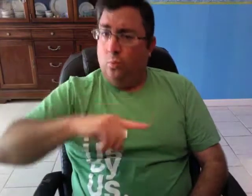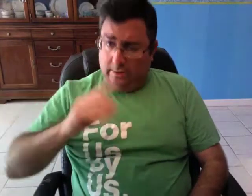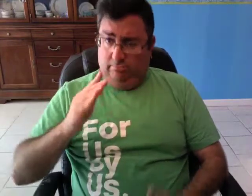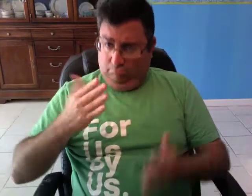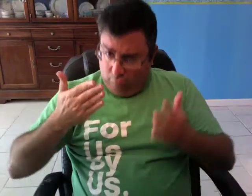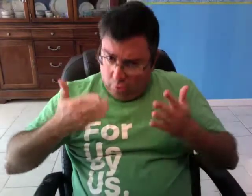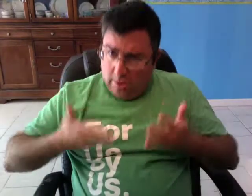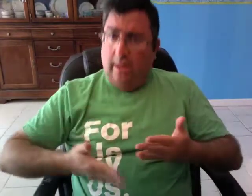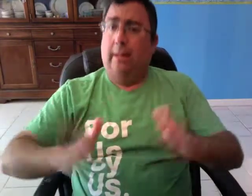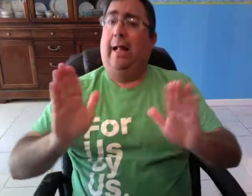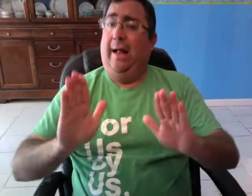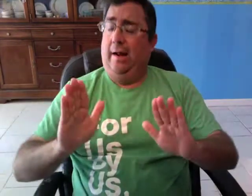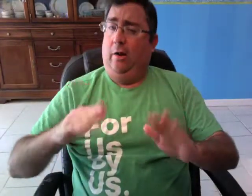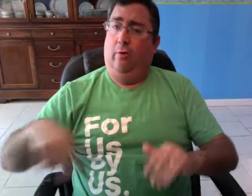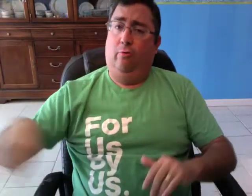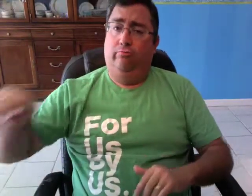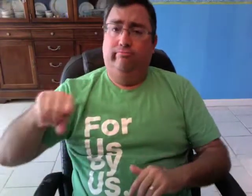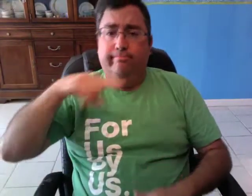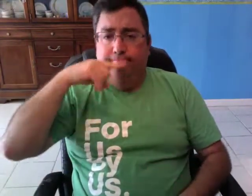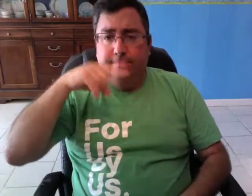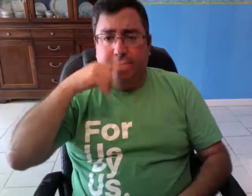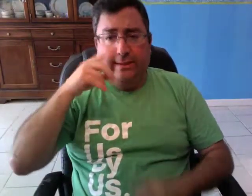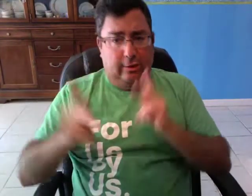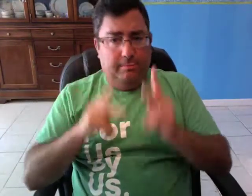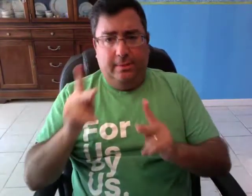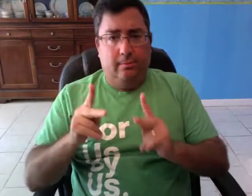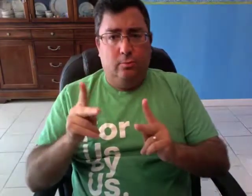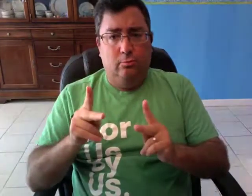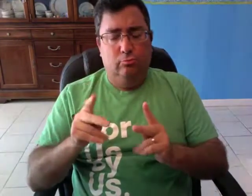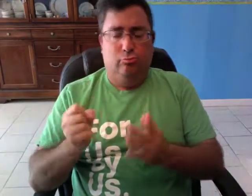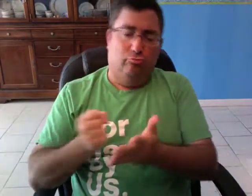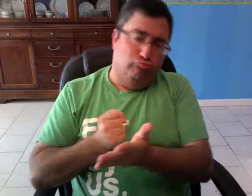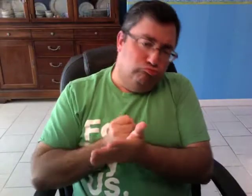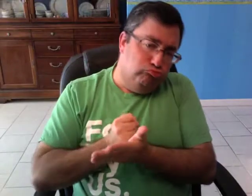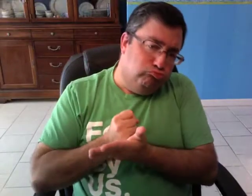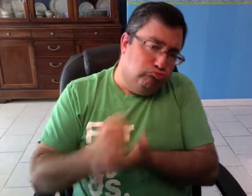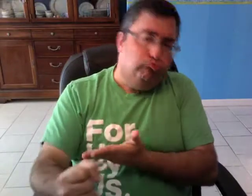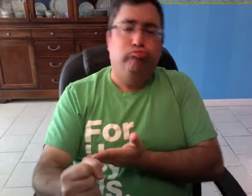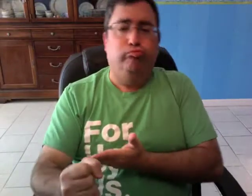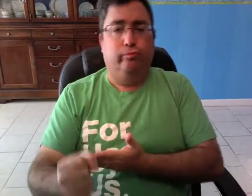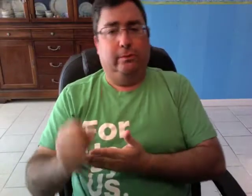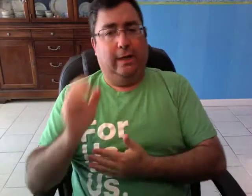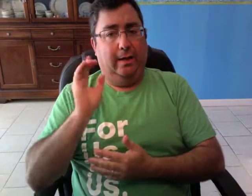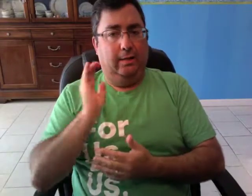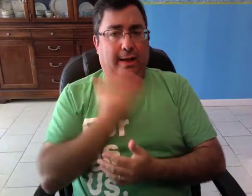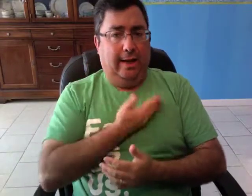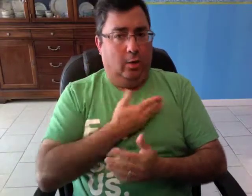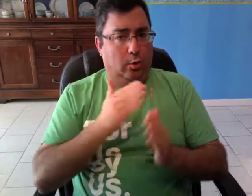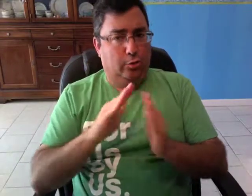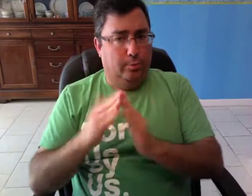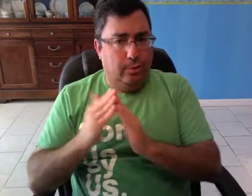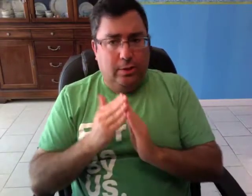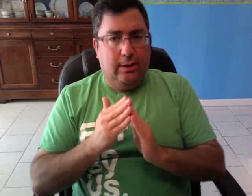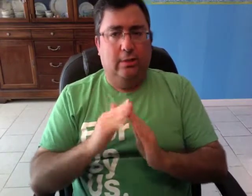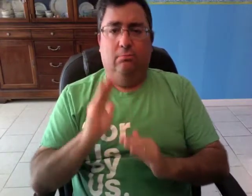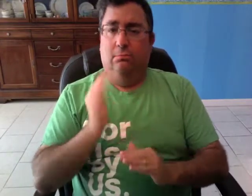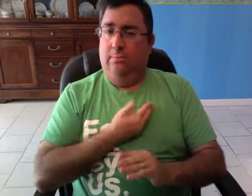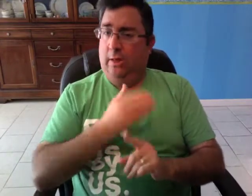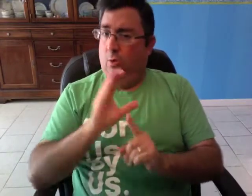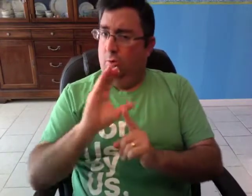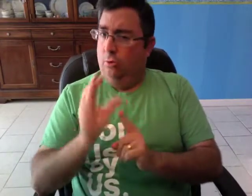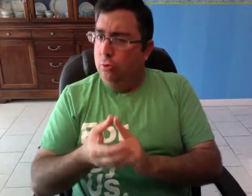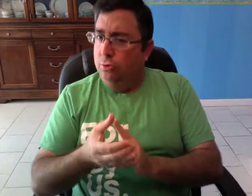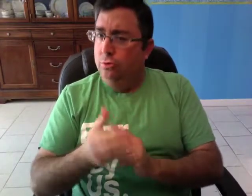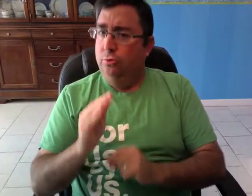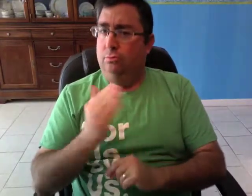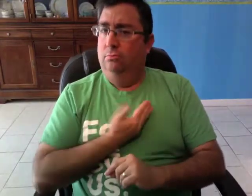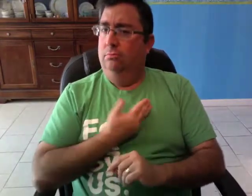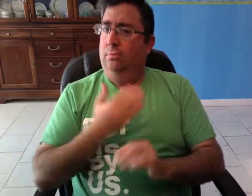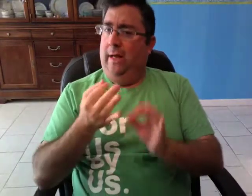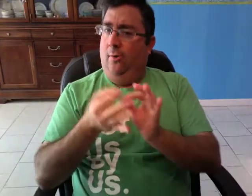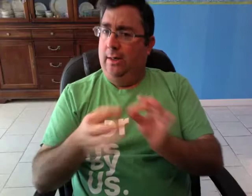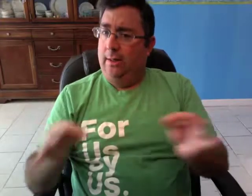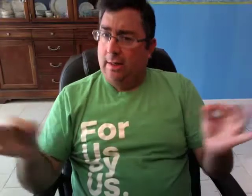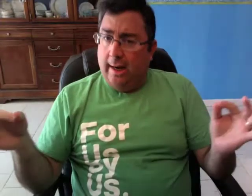Are we going to allow these Hearing people to decimate our community, our culture, our language,